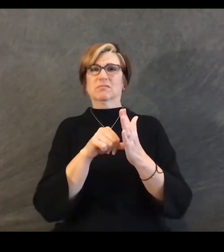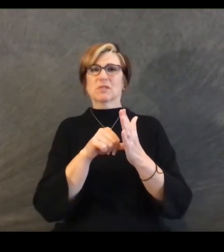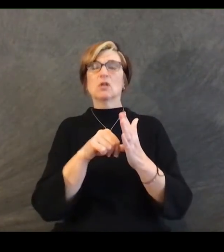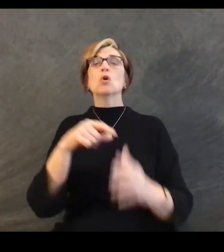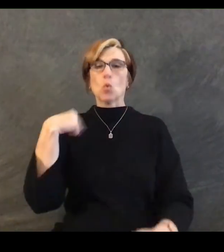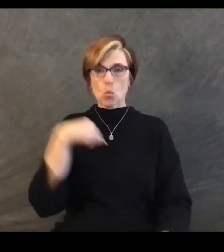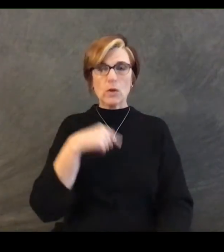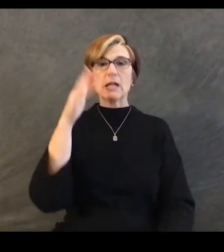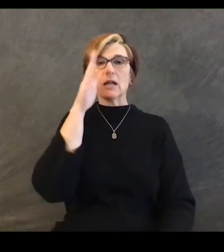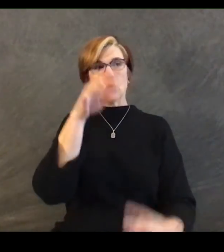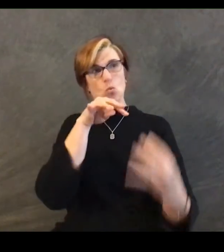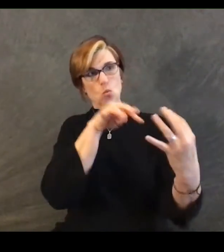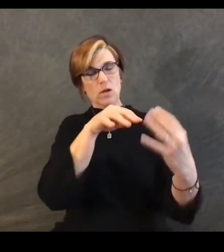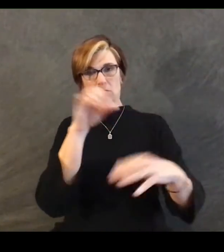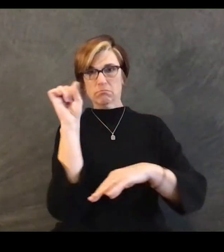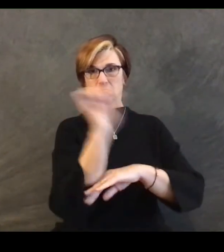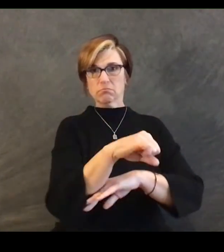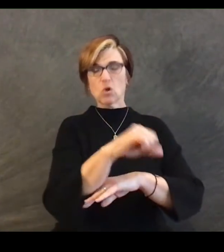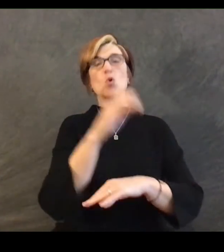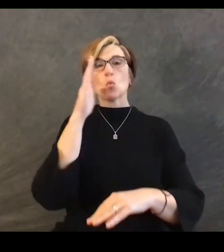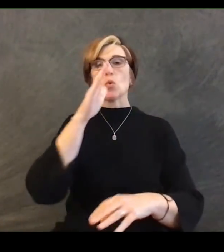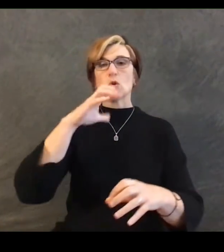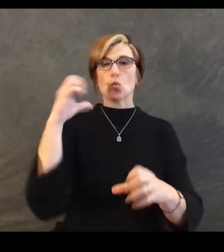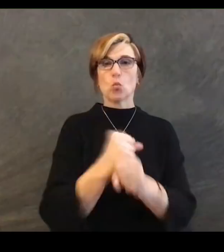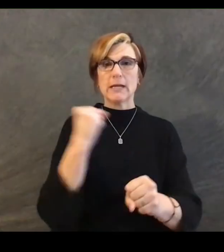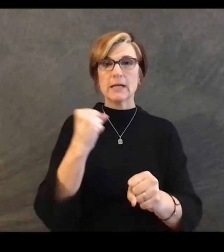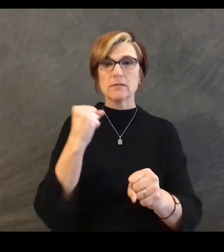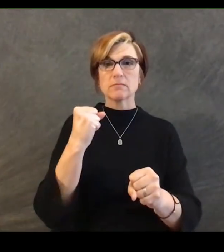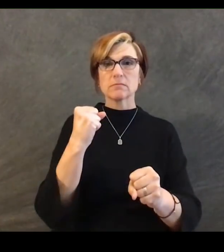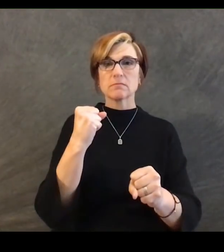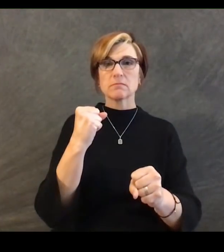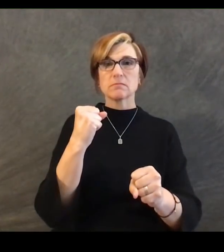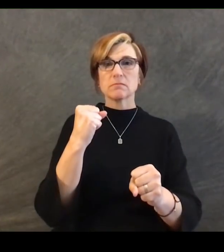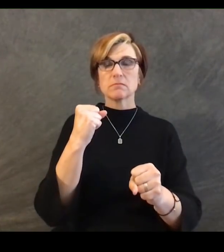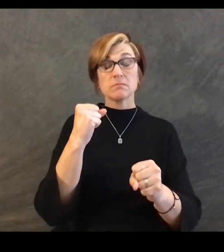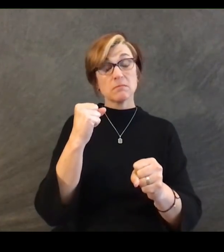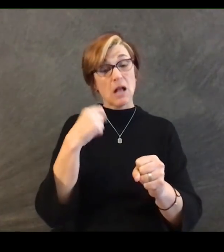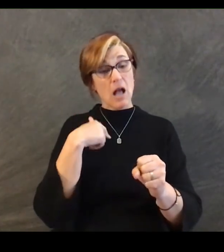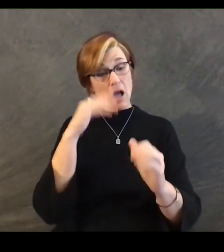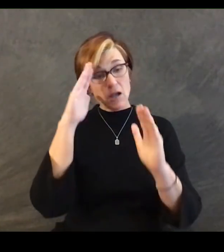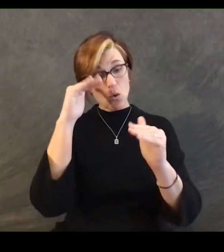hopefully it will be in a relatively short period of time with that I'd like